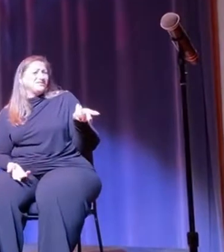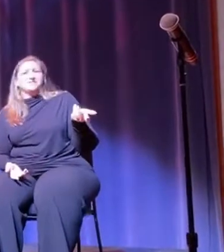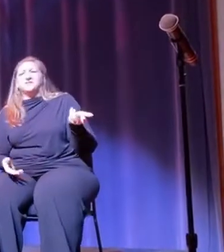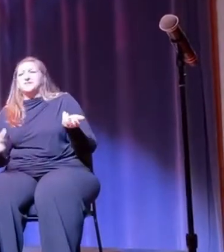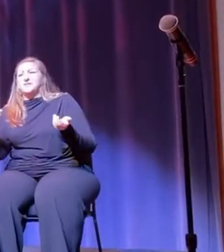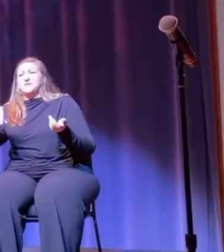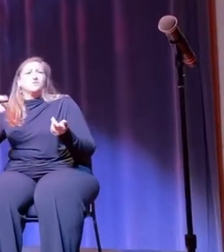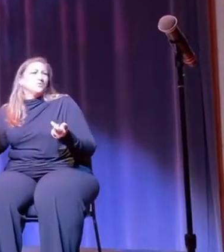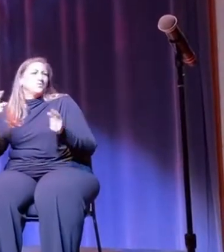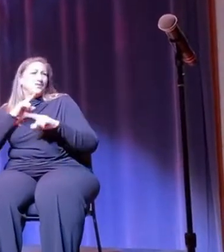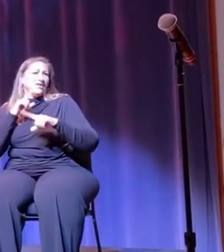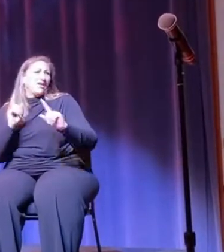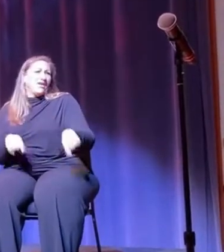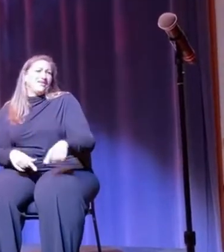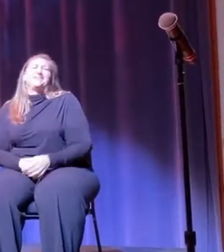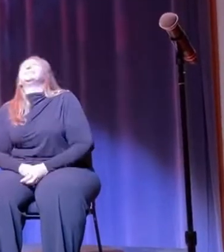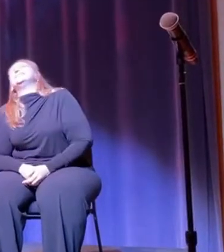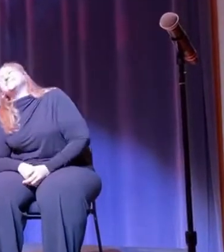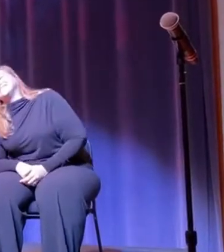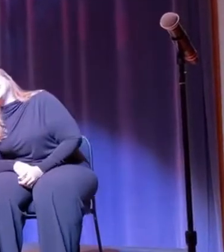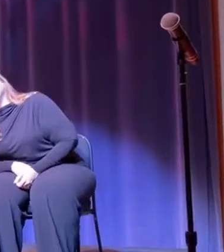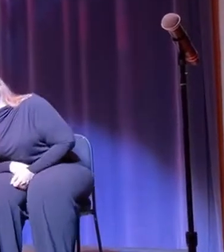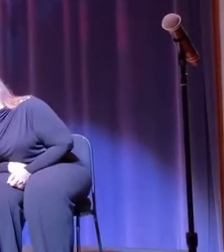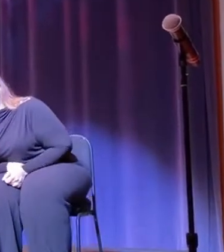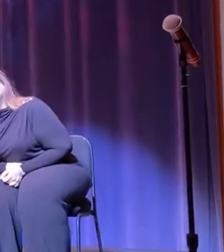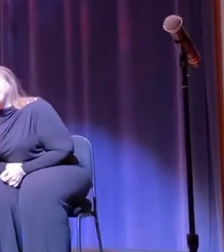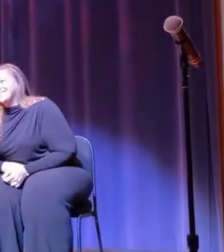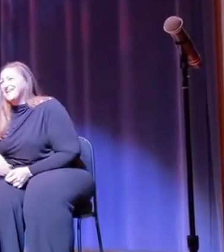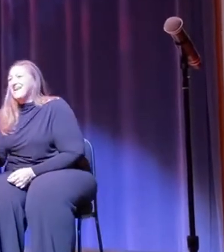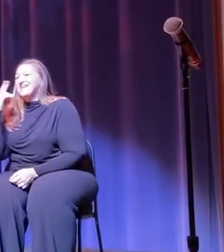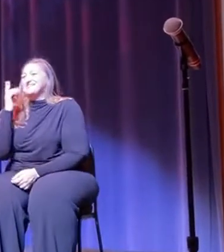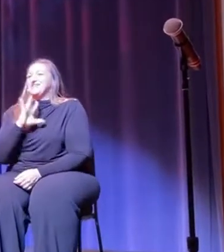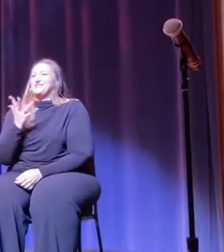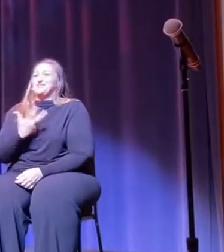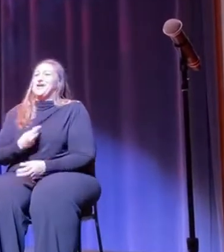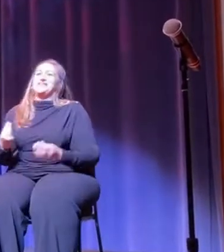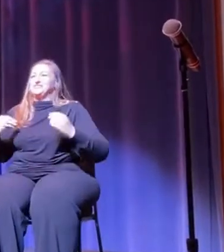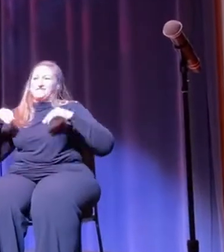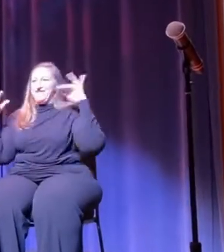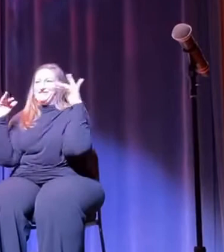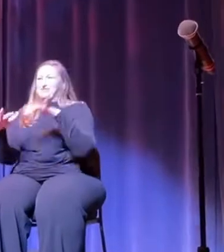(audience clapping) You didn't know you were gonna get the trans Asian invasion today, but here we go.